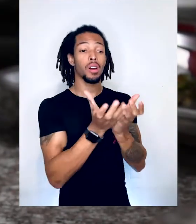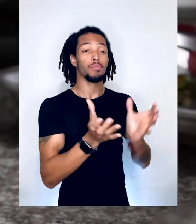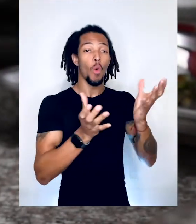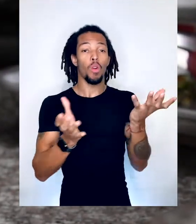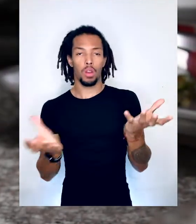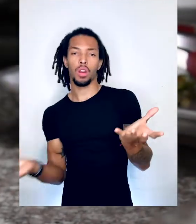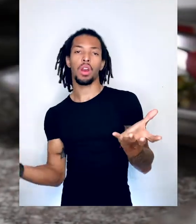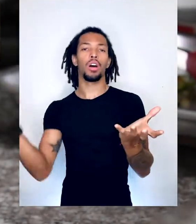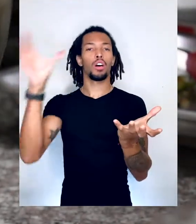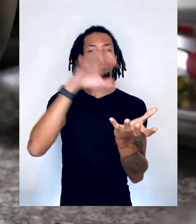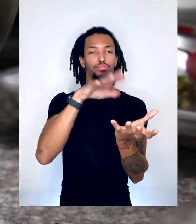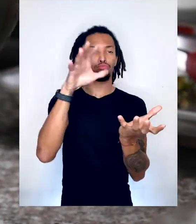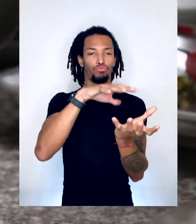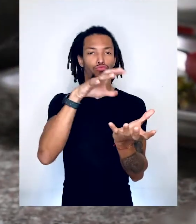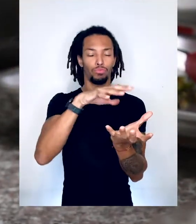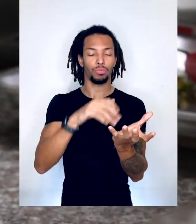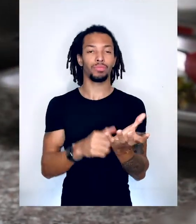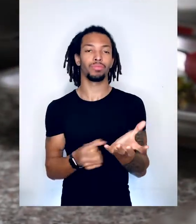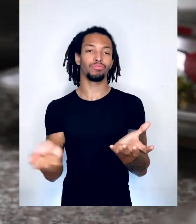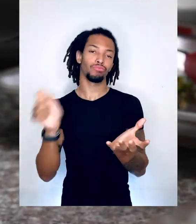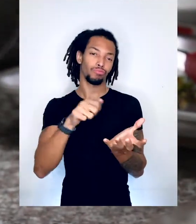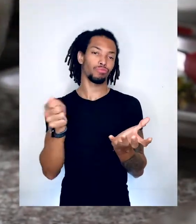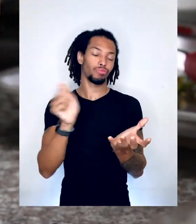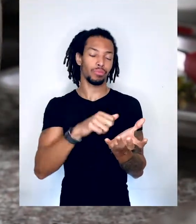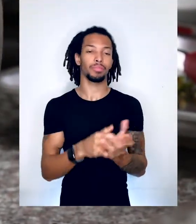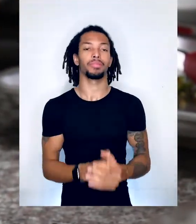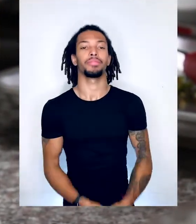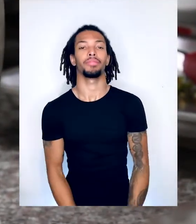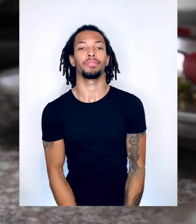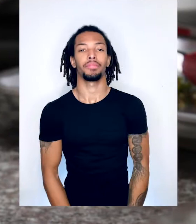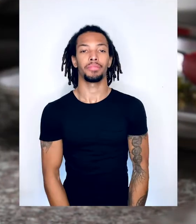And I'm going to transfer these to a serving bowl. I'll add a little bit more.